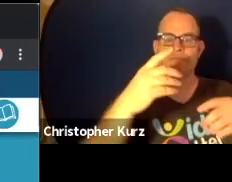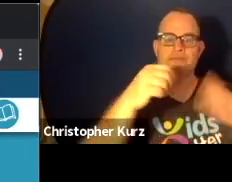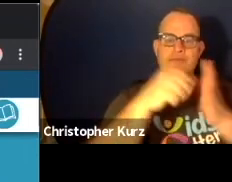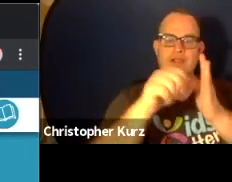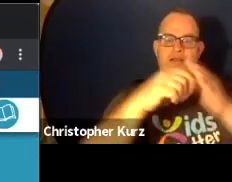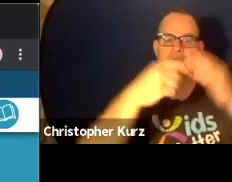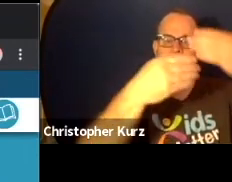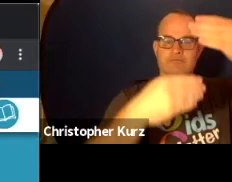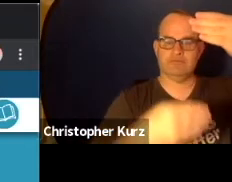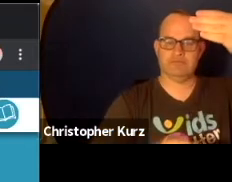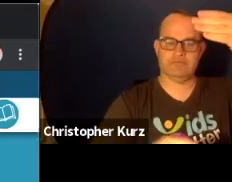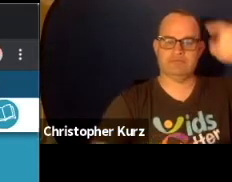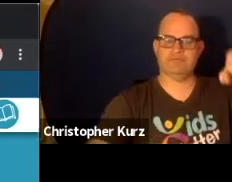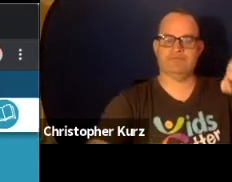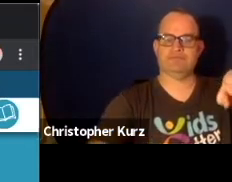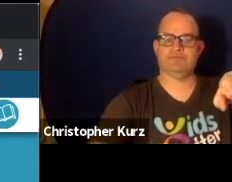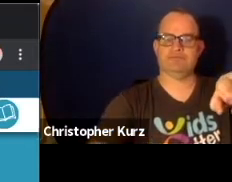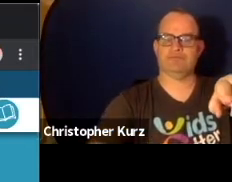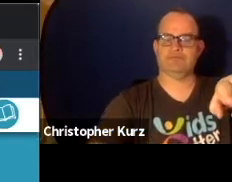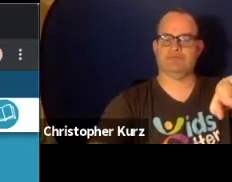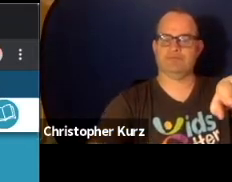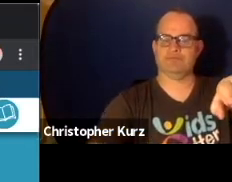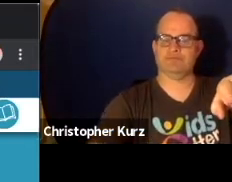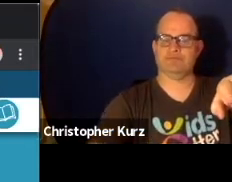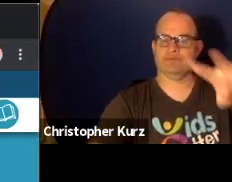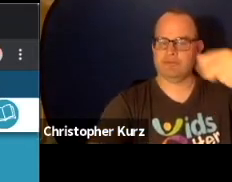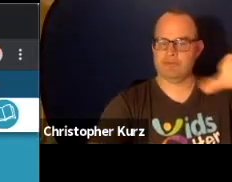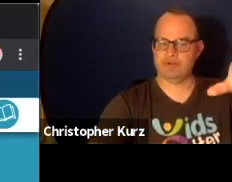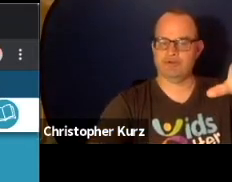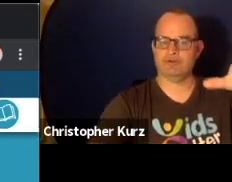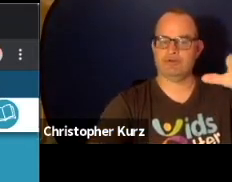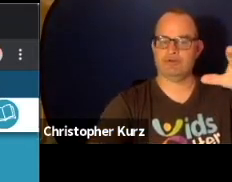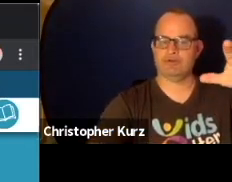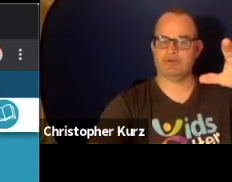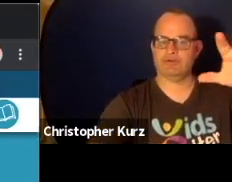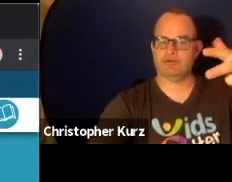selected as we made them. Once we've created multiple pages for